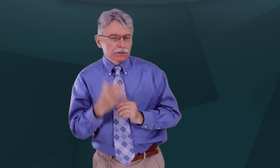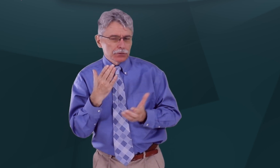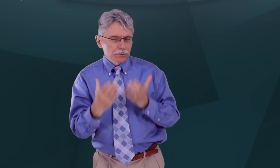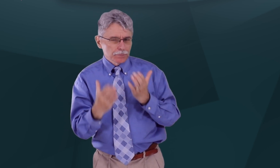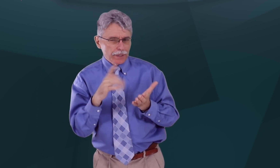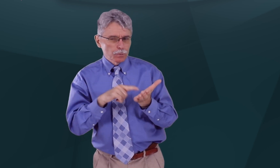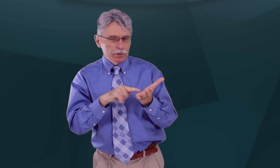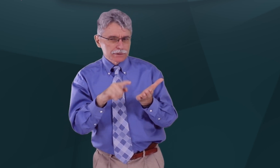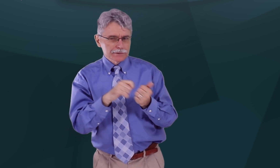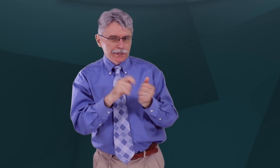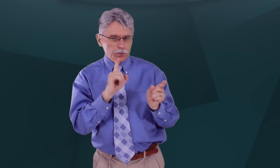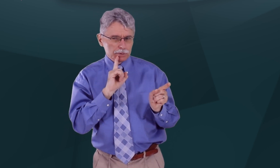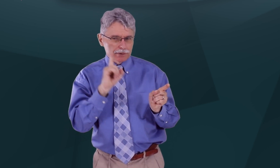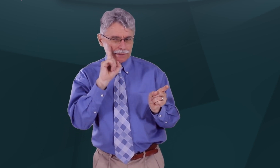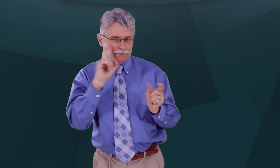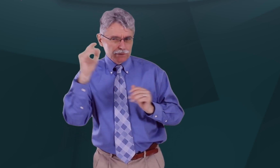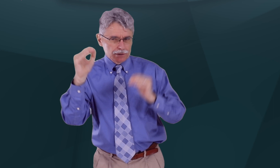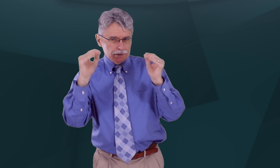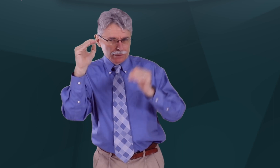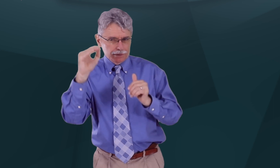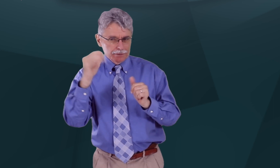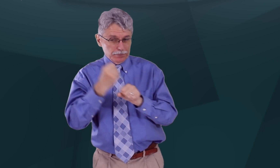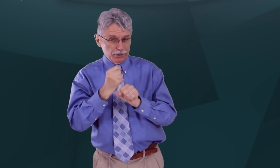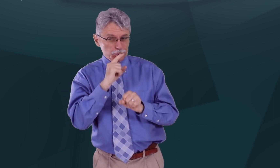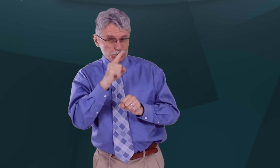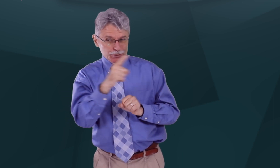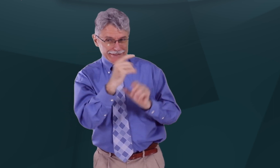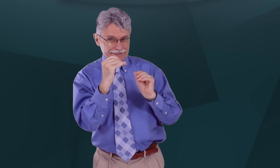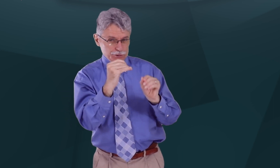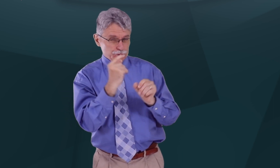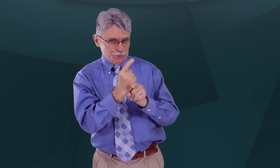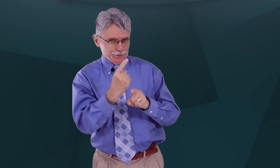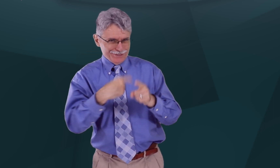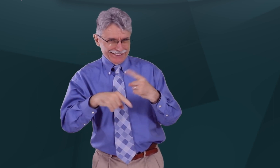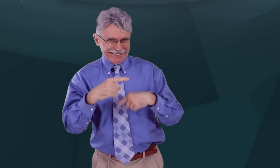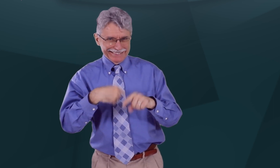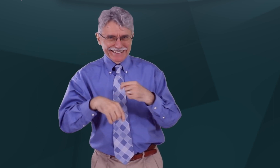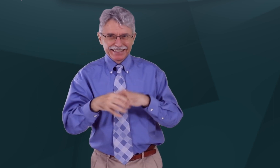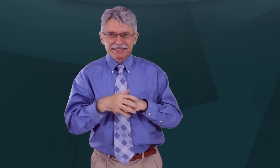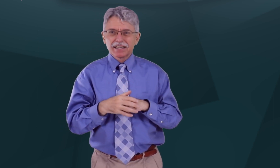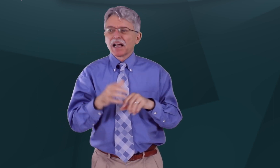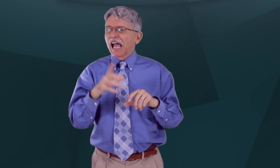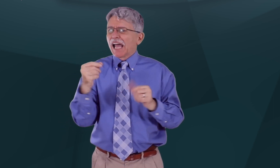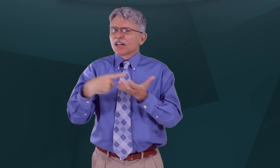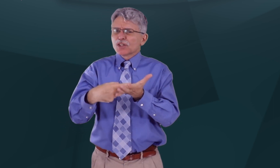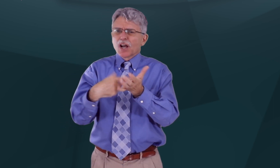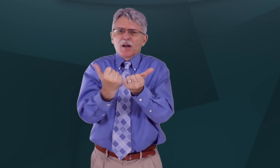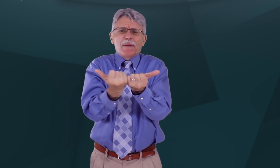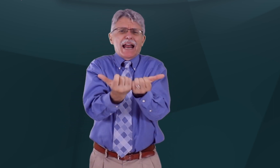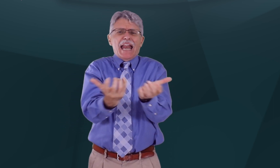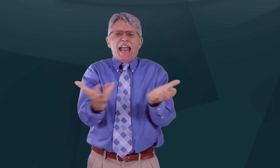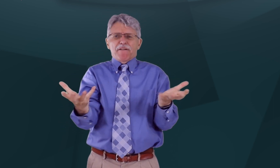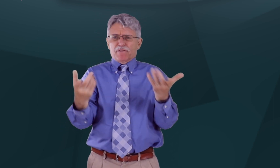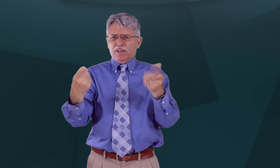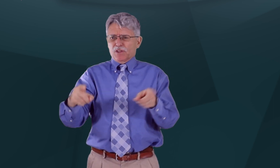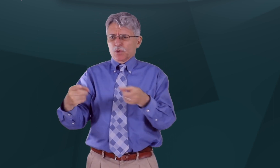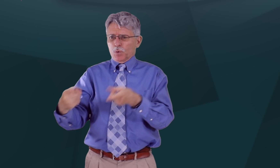Sometimes you may want to check with a deaf adult to be sure they're teaching you the right sign, but we want to talk